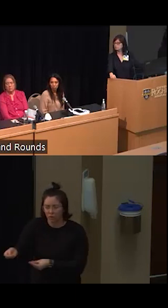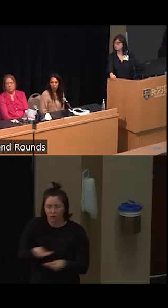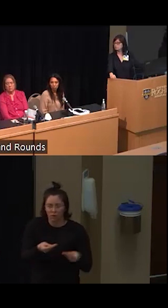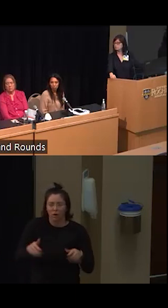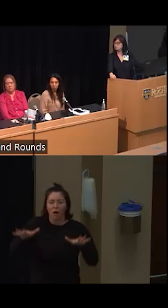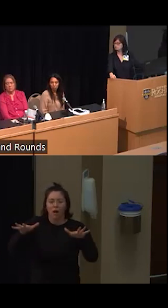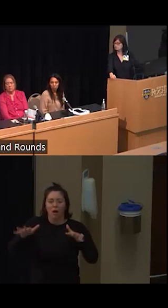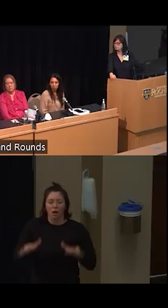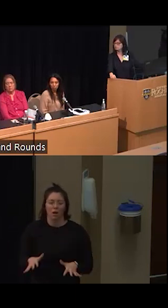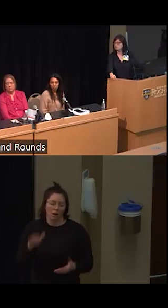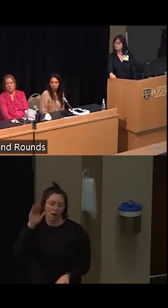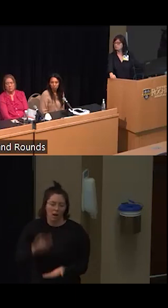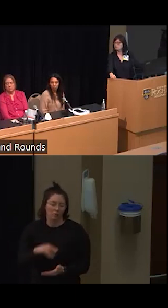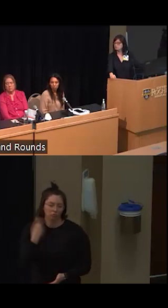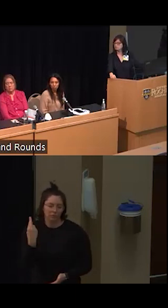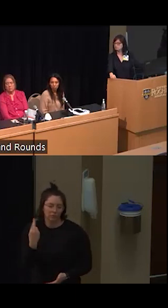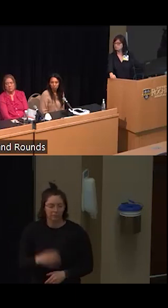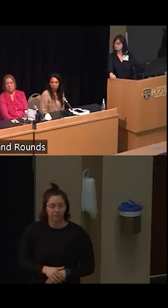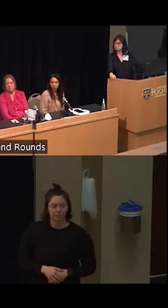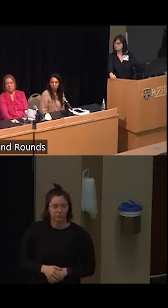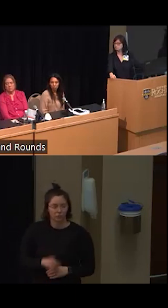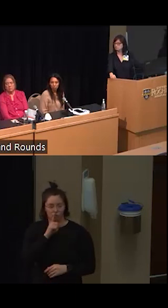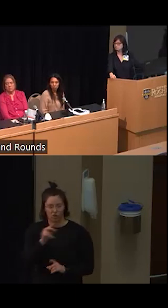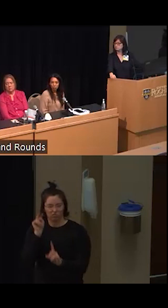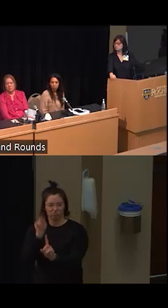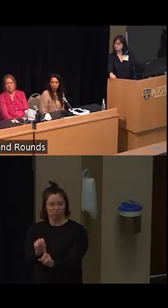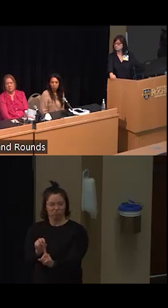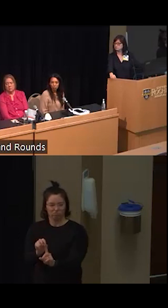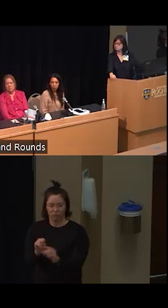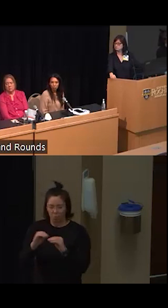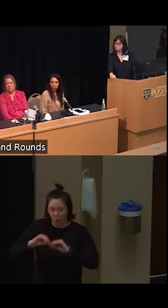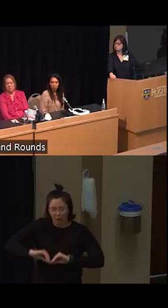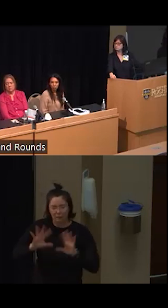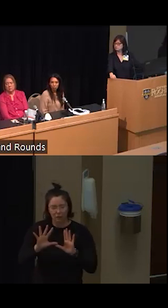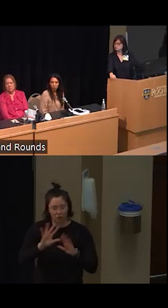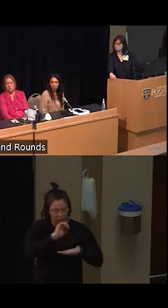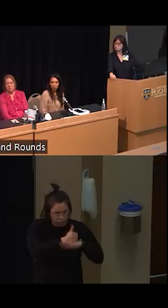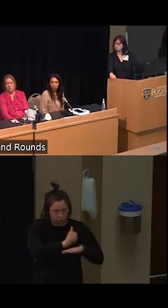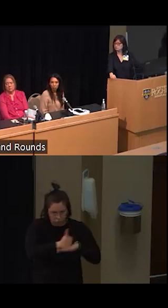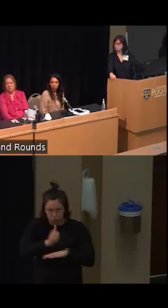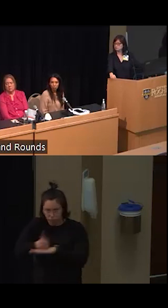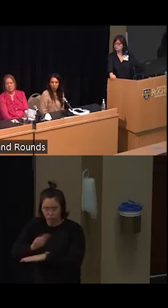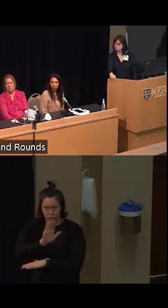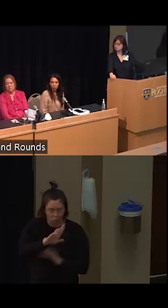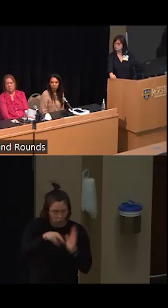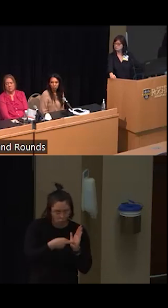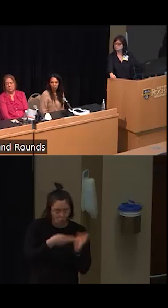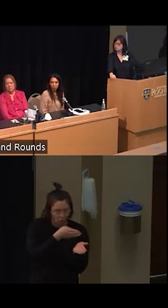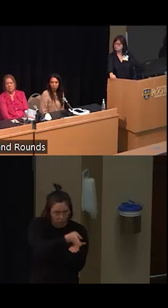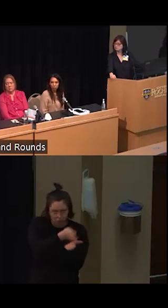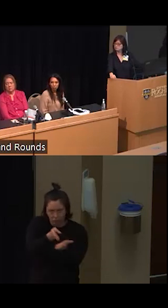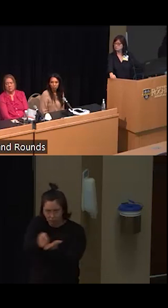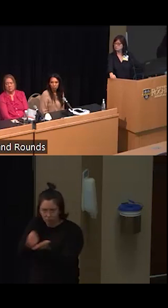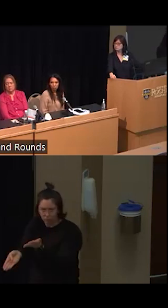potential risk so really looking at more clearly establishing what each discipline's role is and